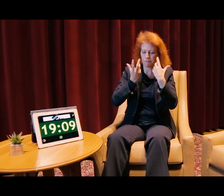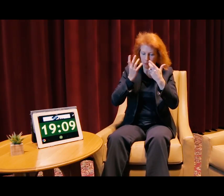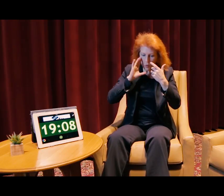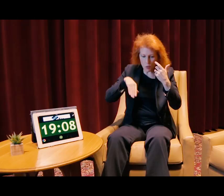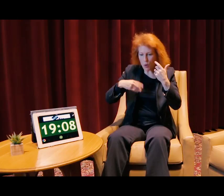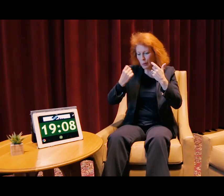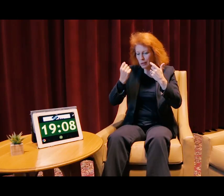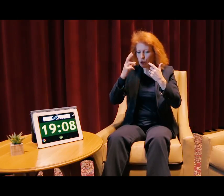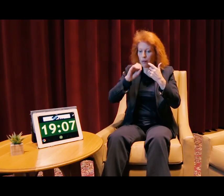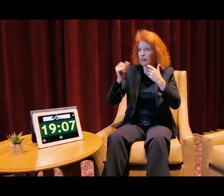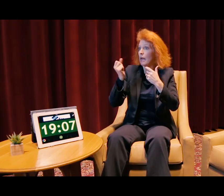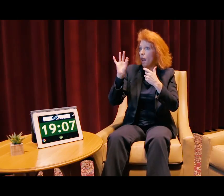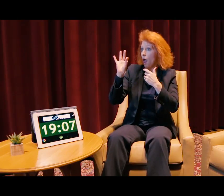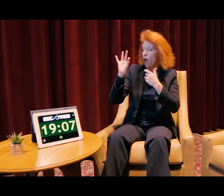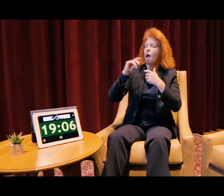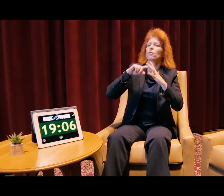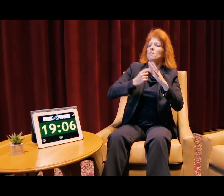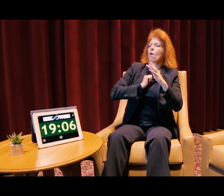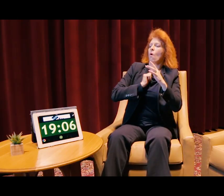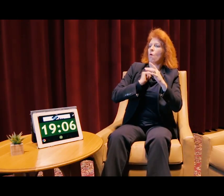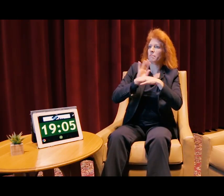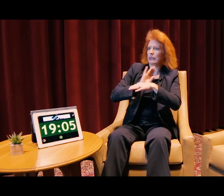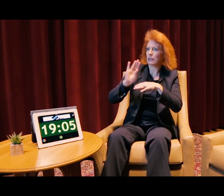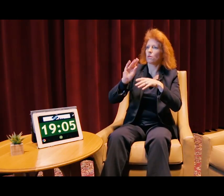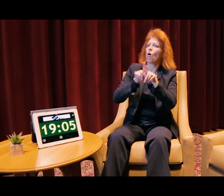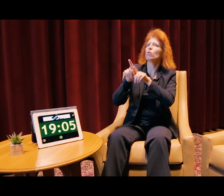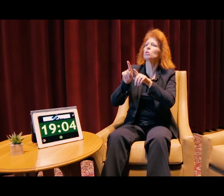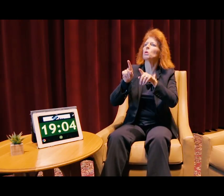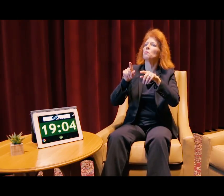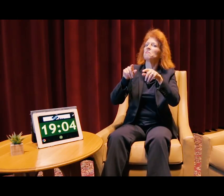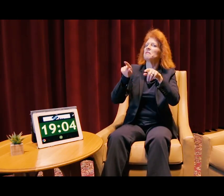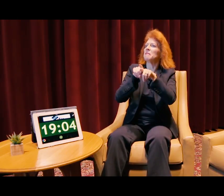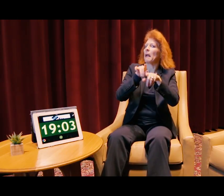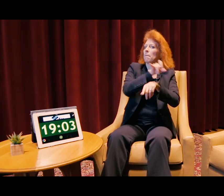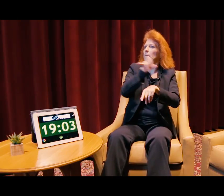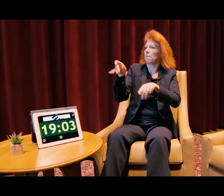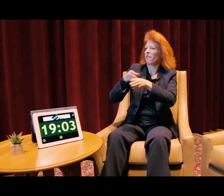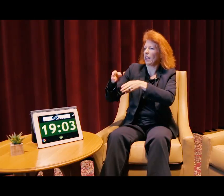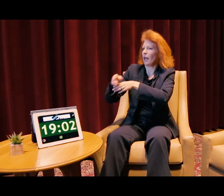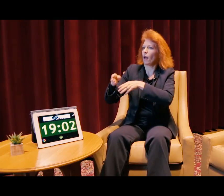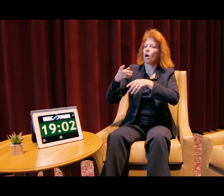in 2009, starting my own business also in the same field of working on the behavioral